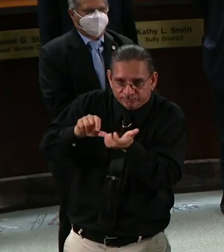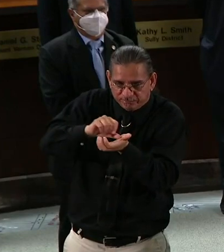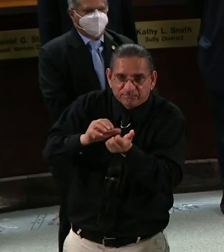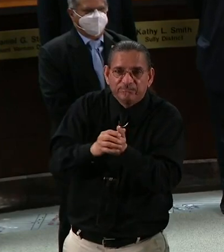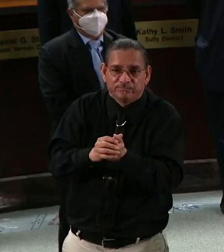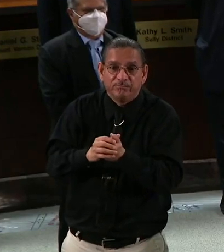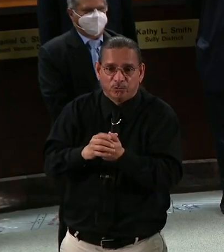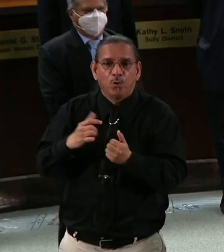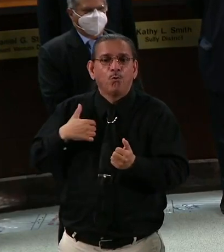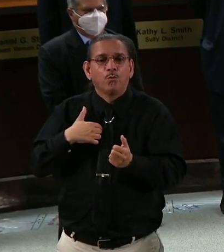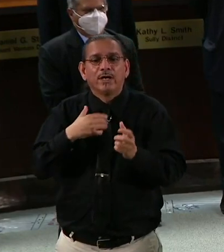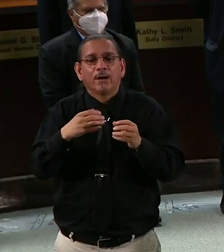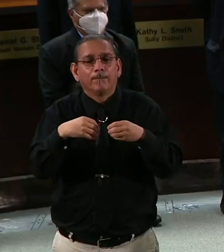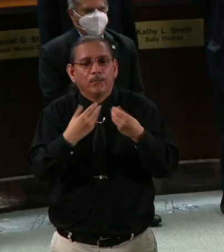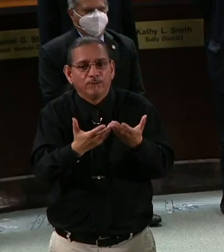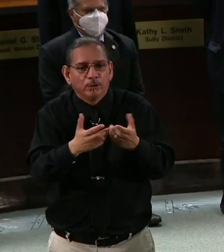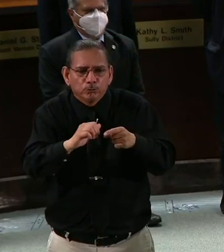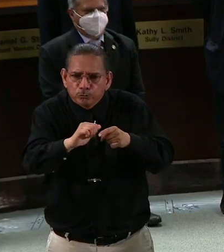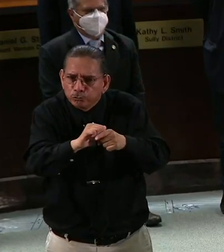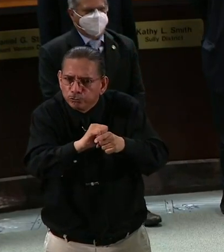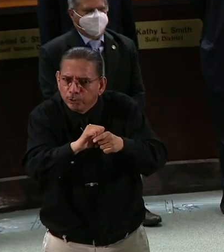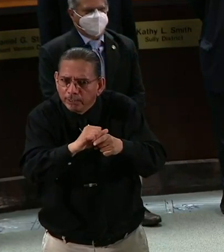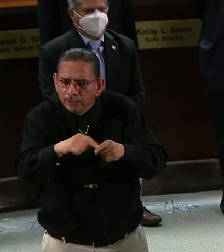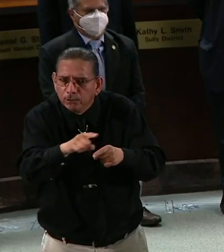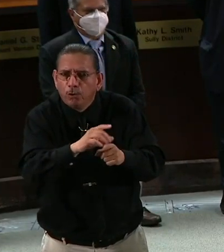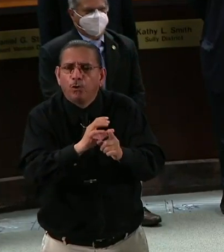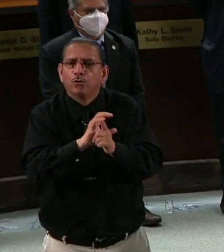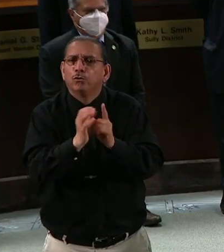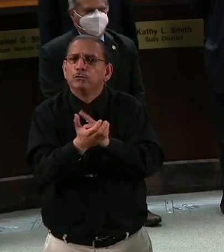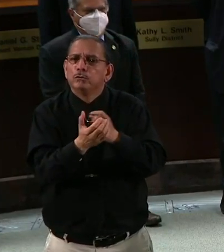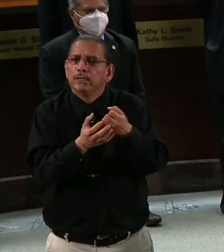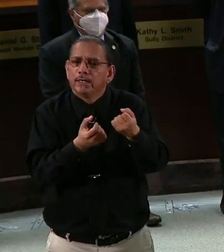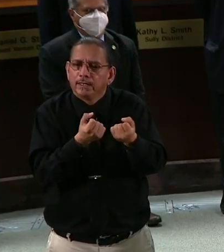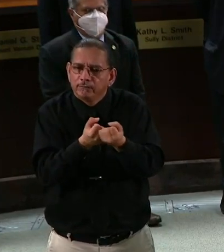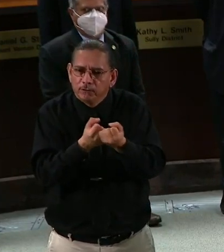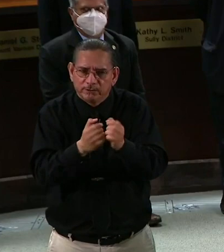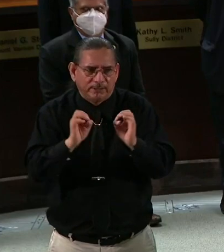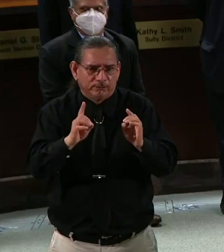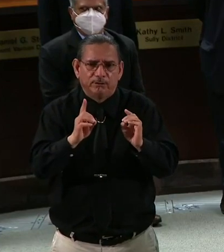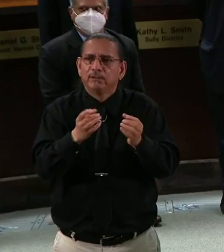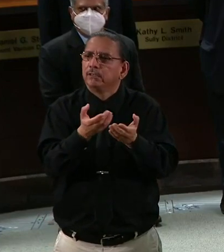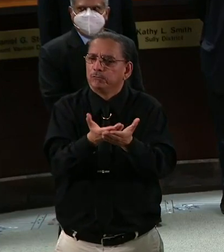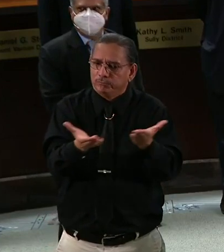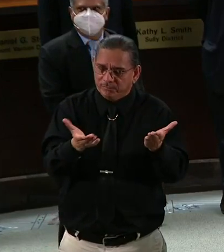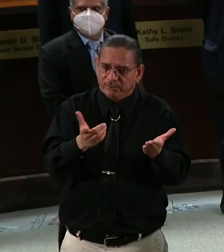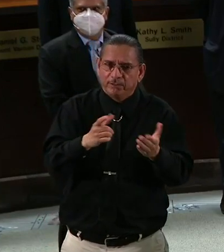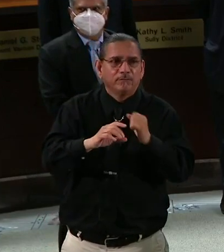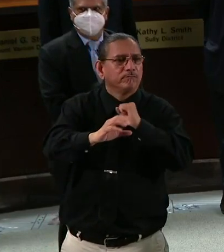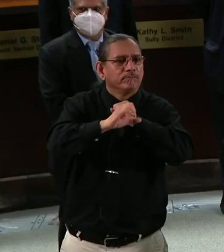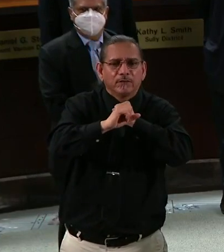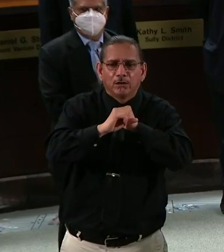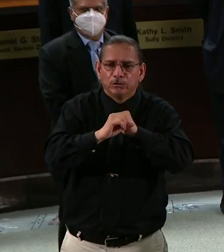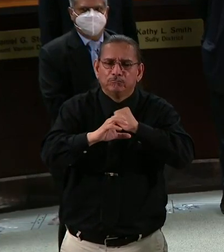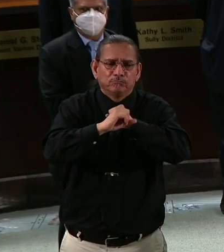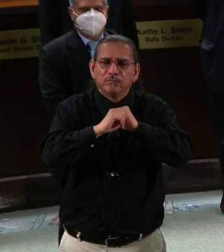HAND SANITIZER THROUGH THE PILOT WE PROVIDE HEALTH EQUITY TRAINING AS WELL AS- CULTURE A